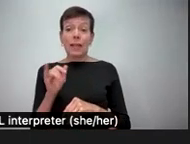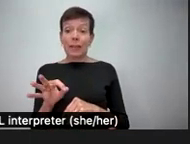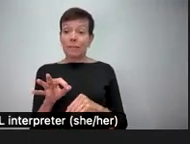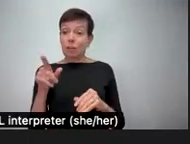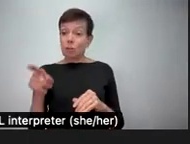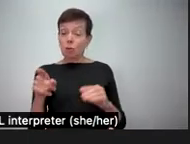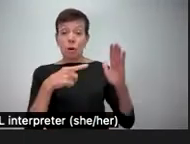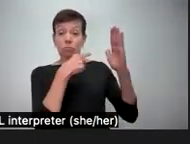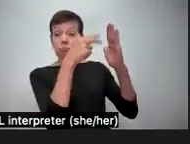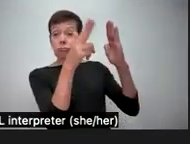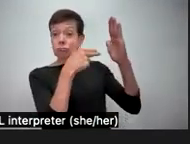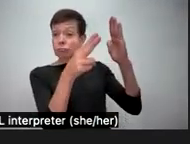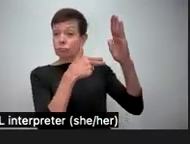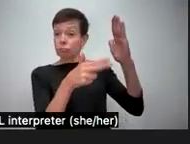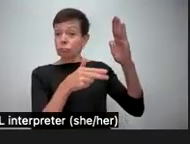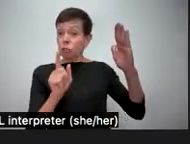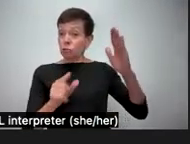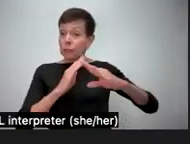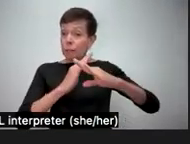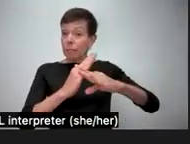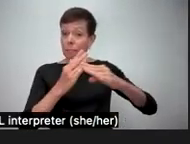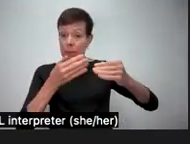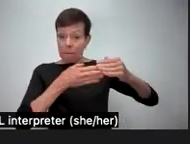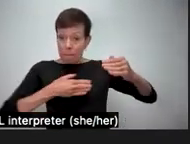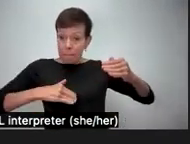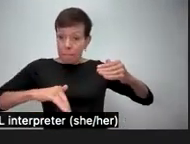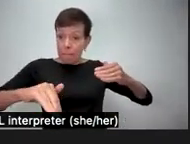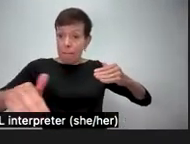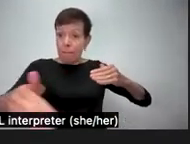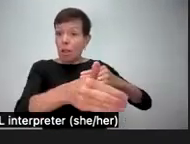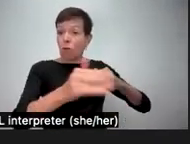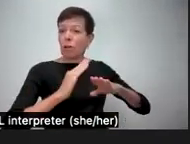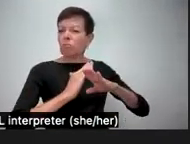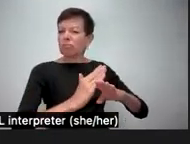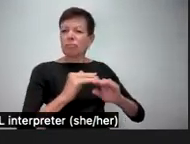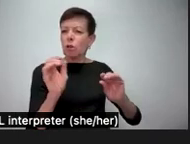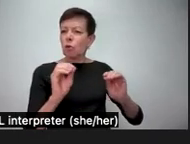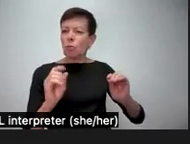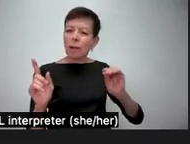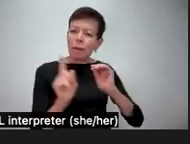community is safe while you're working. And as I mentioned earlier, any projects that require